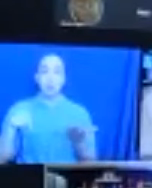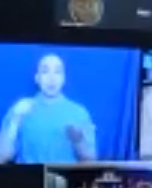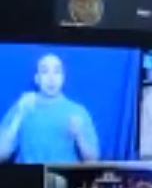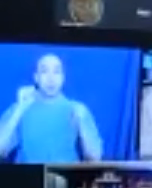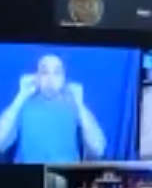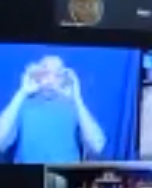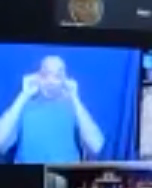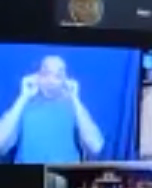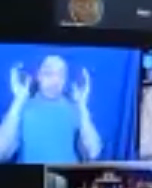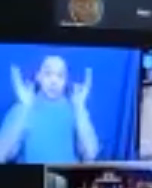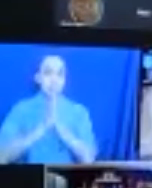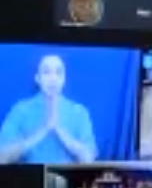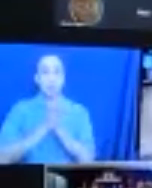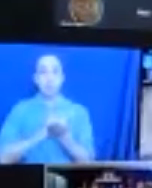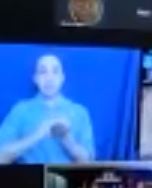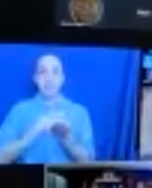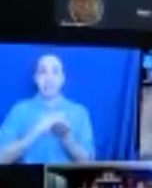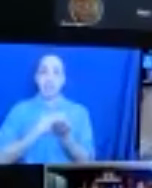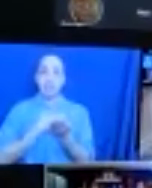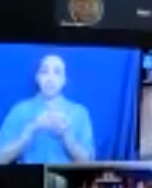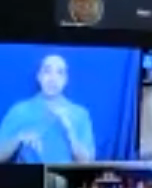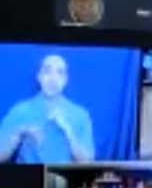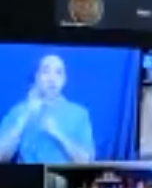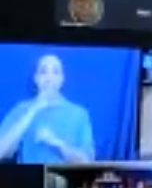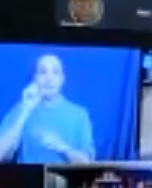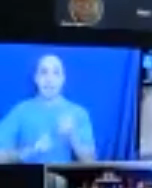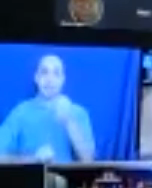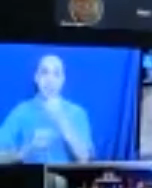THIS IS AMAZING. PLEASE CHECK OUT AND SUPPORT.